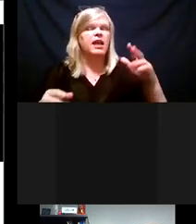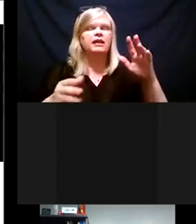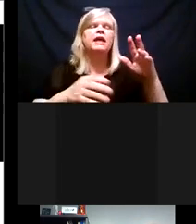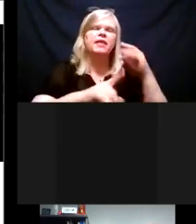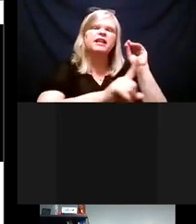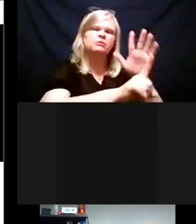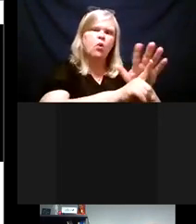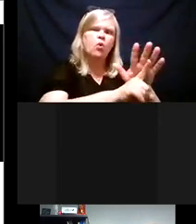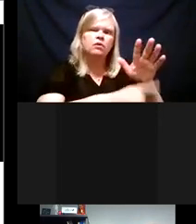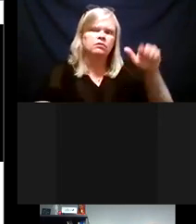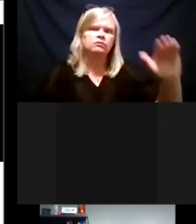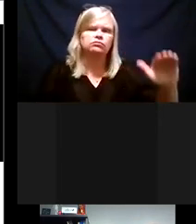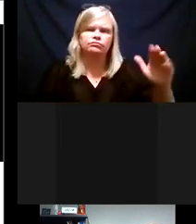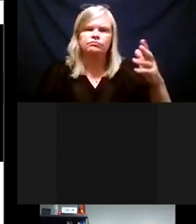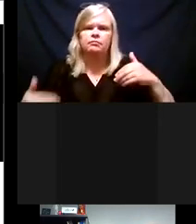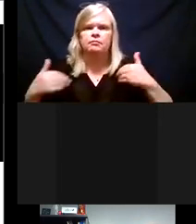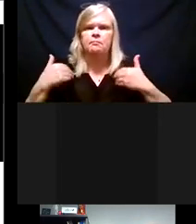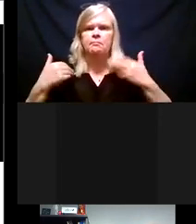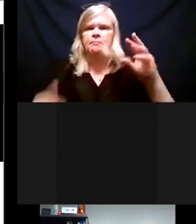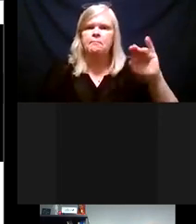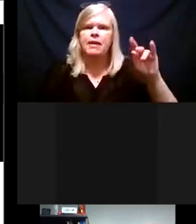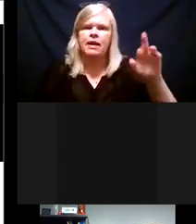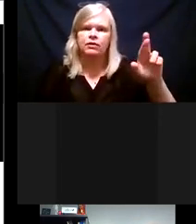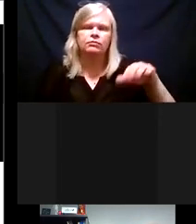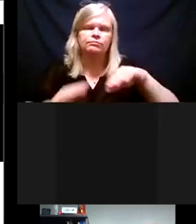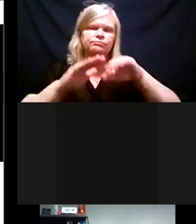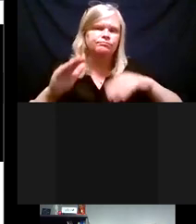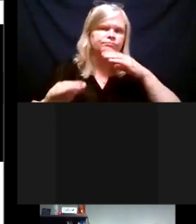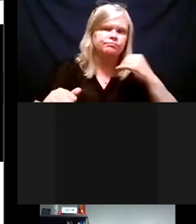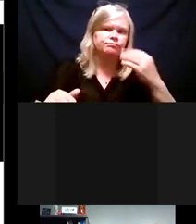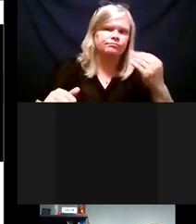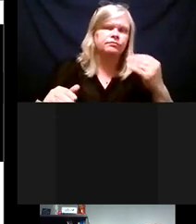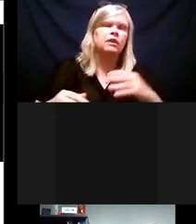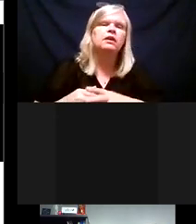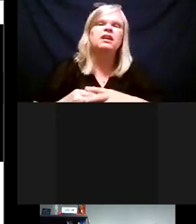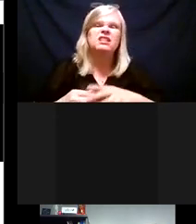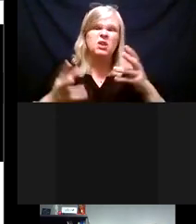THE BULK OF THE CRIMES THERE ARE IN THAT SECTION.